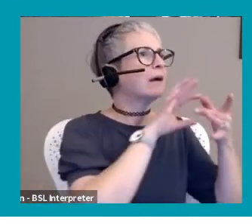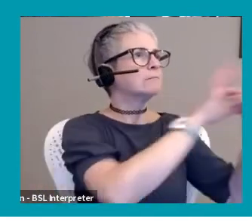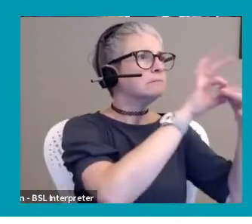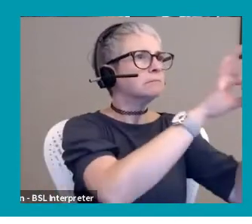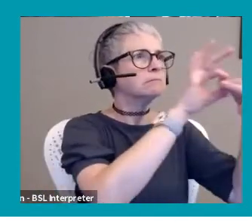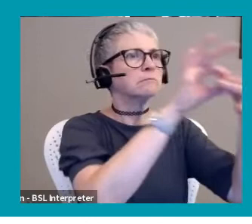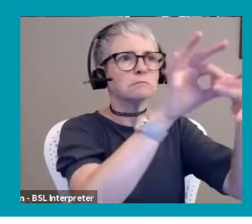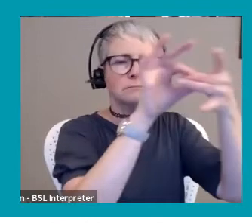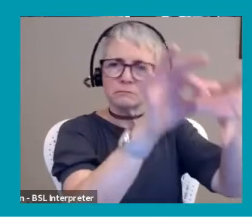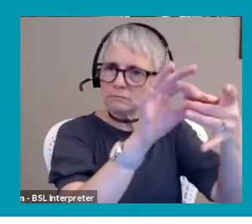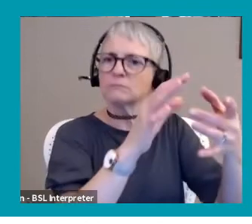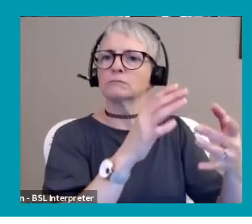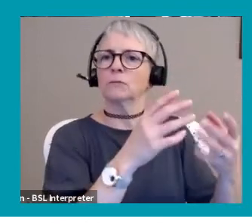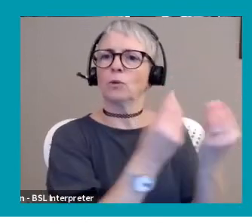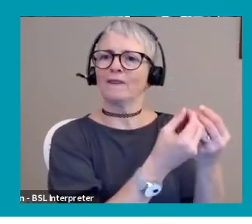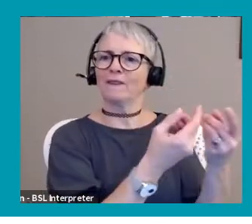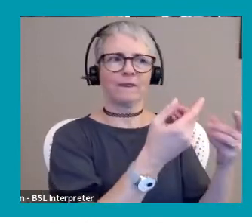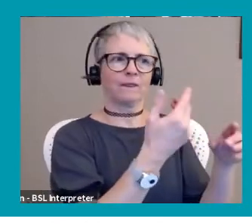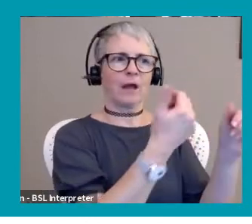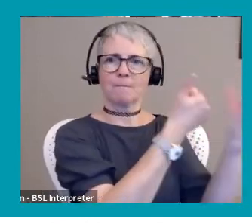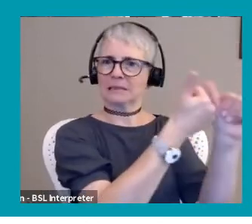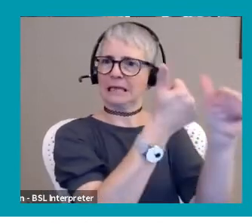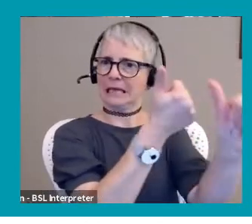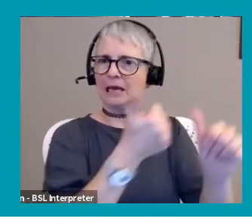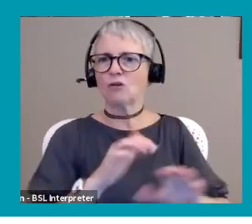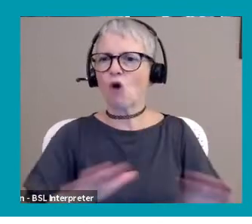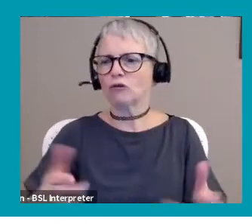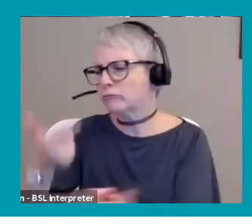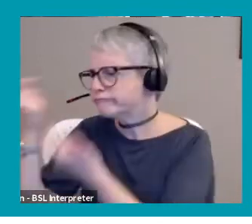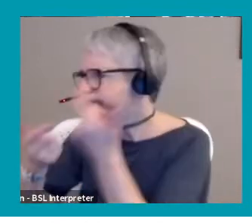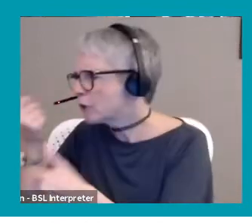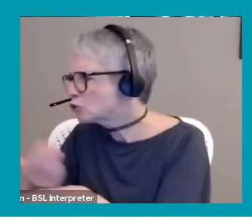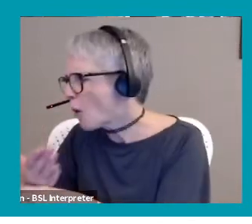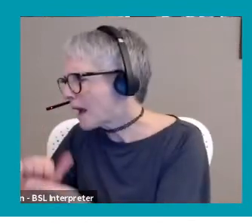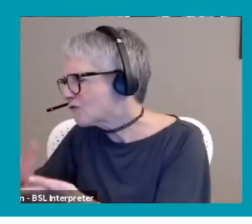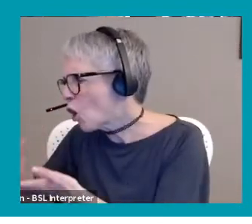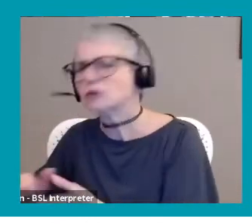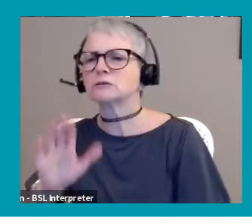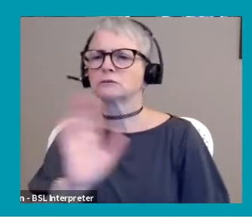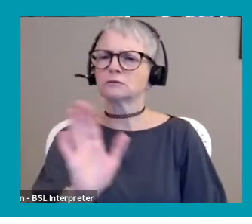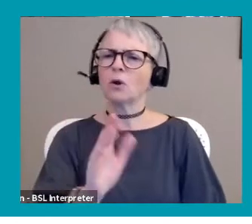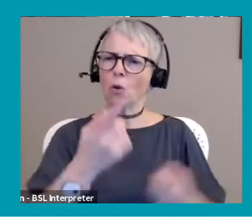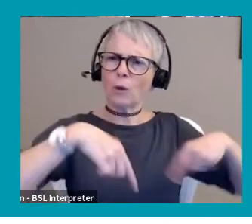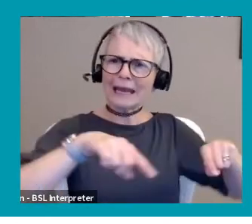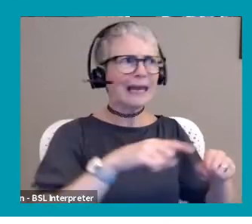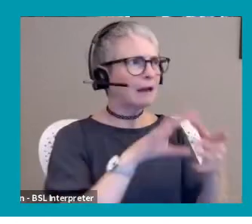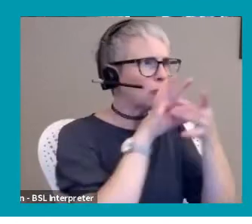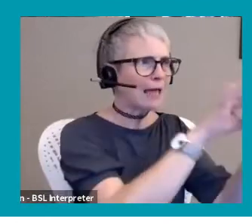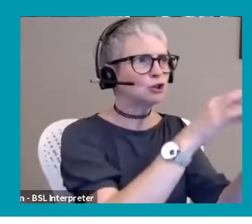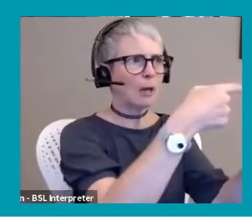We have give training to many of the employers on how best to employ and